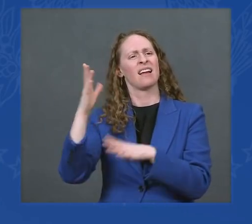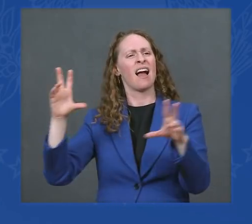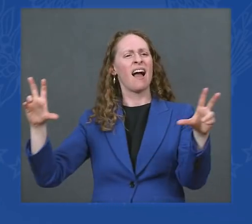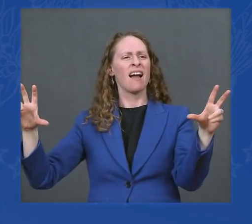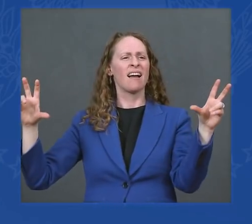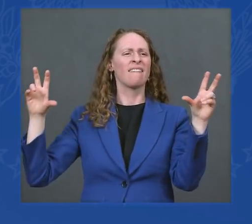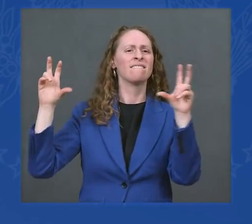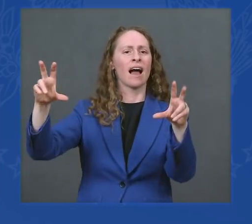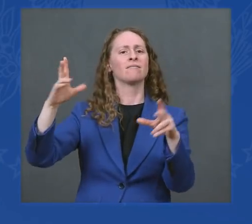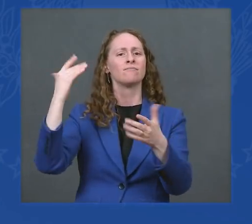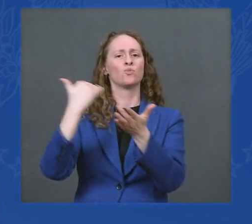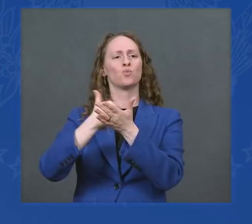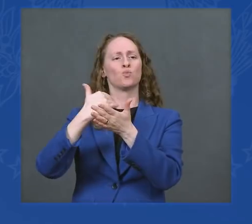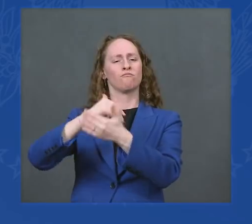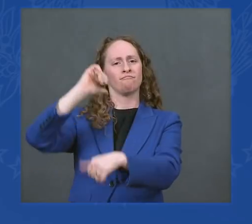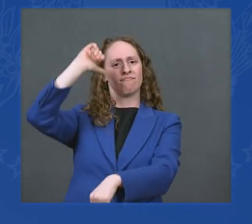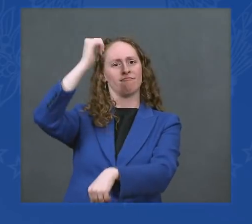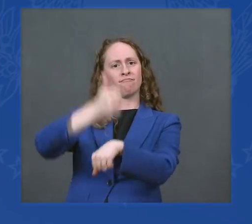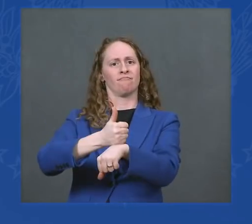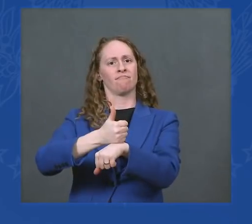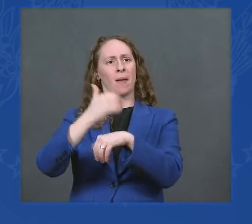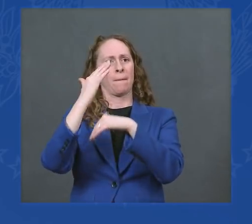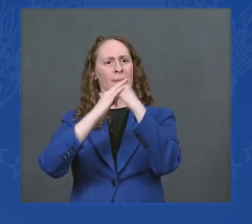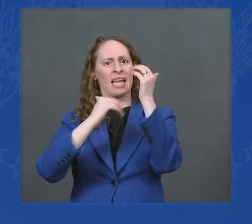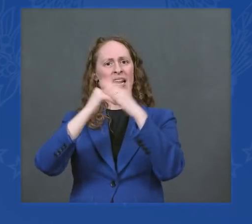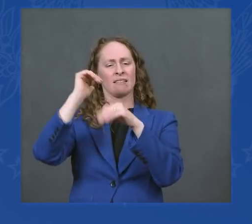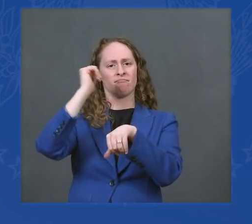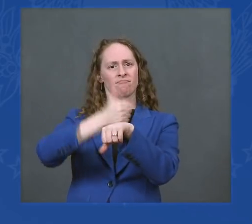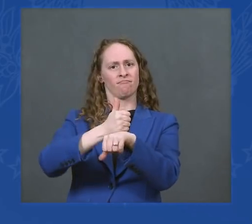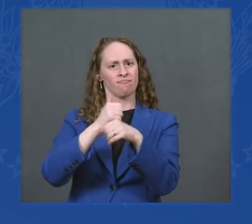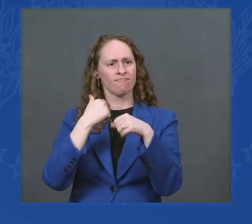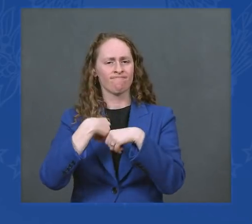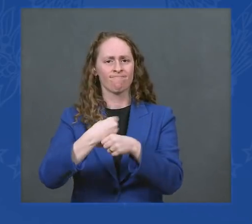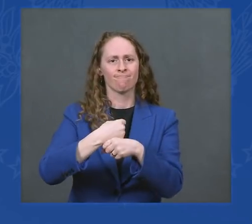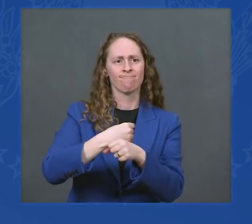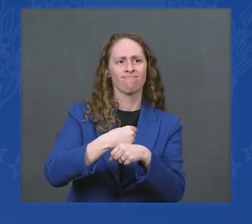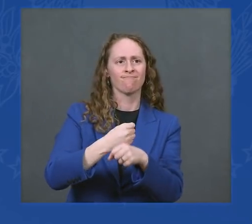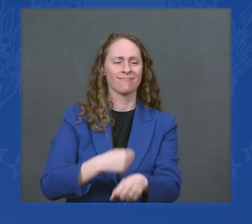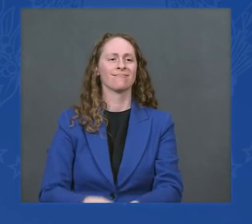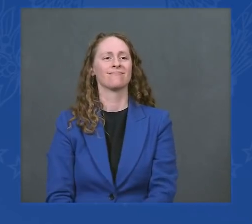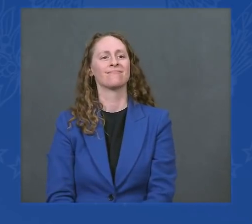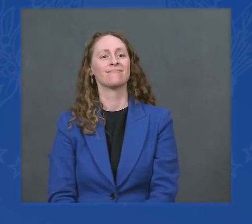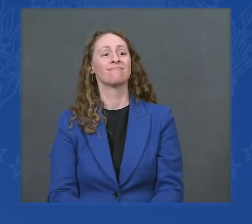I had the two senators from Ohio here standing with me -- one Republican, one Democrat.